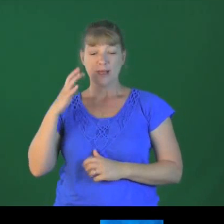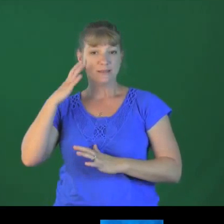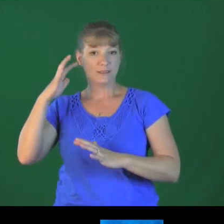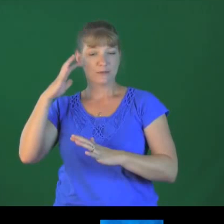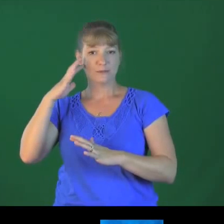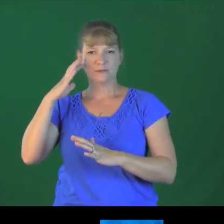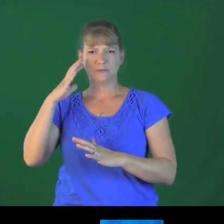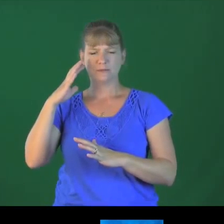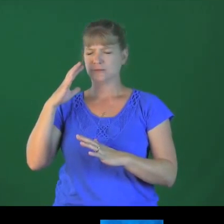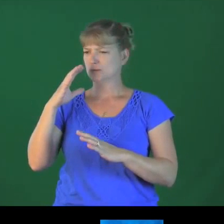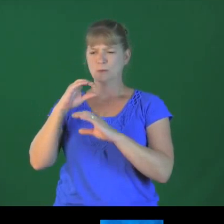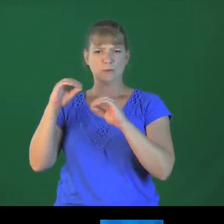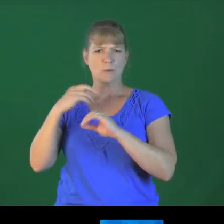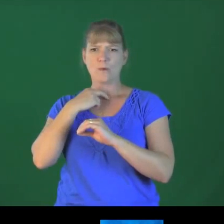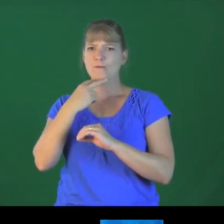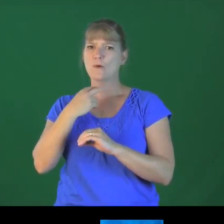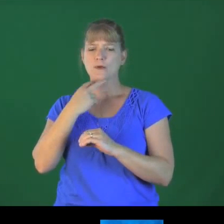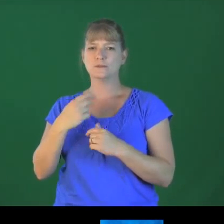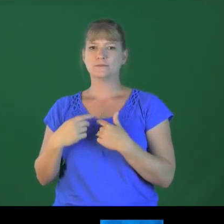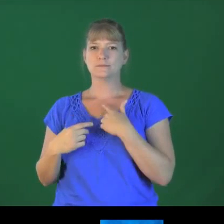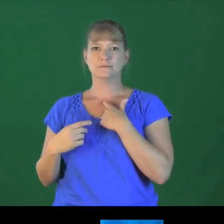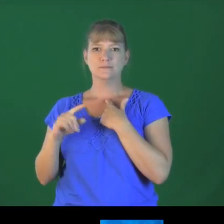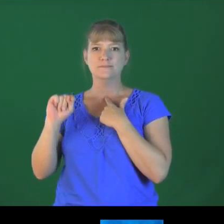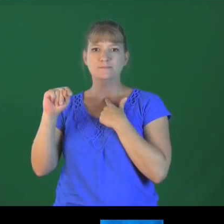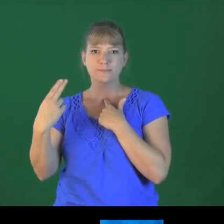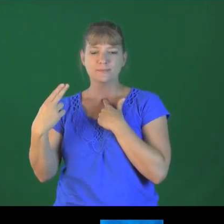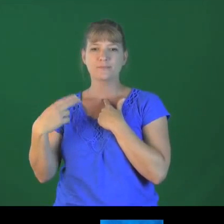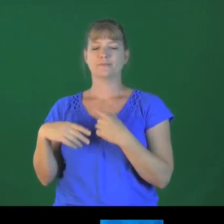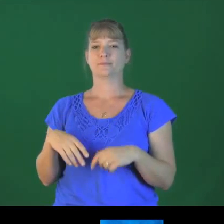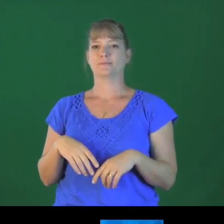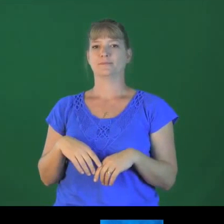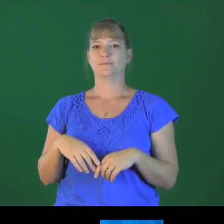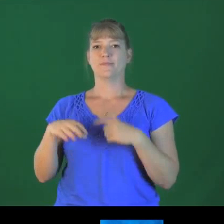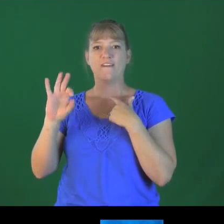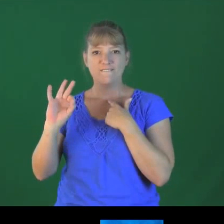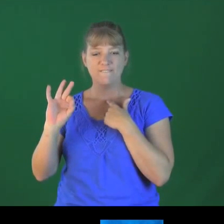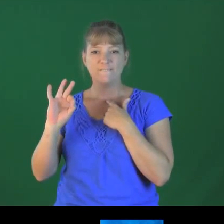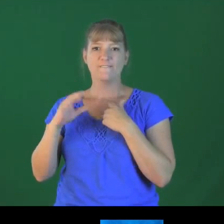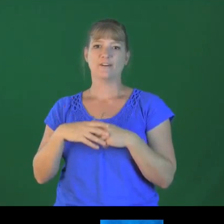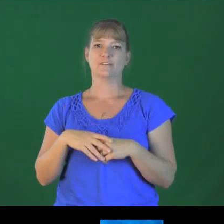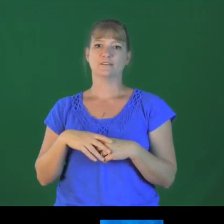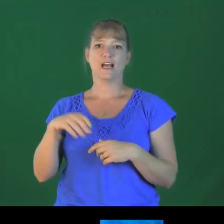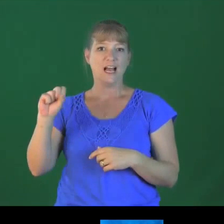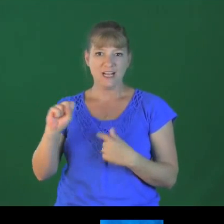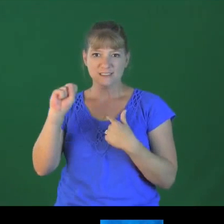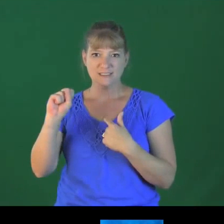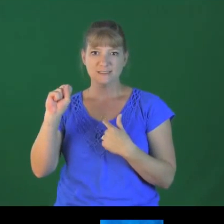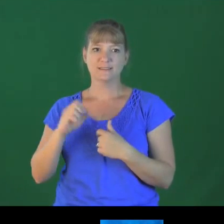have no voice behind them, such as /th/, /f/, and /s/.